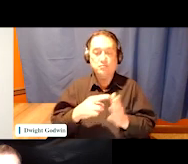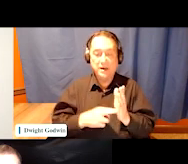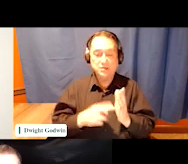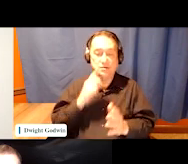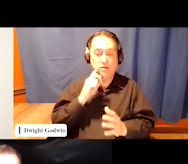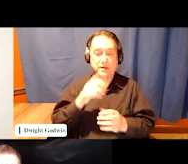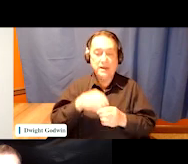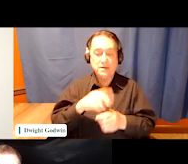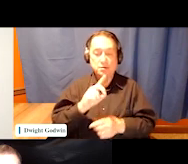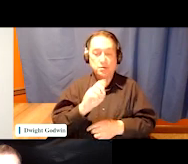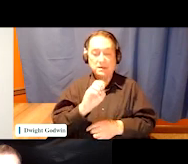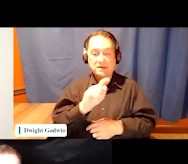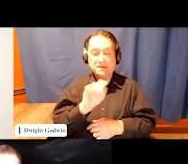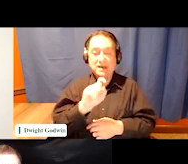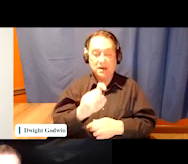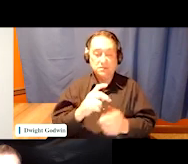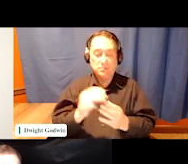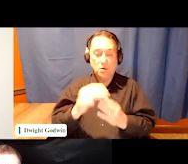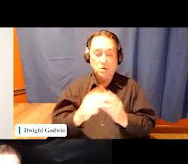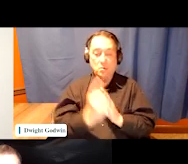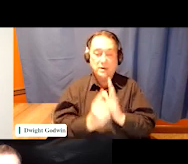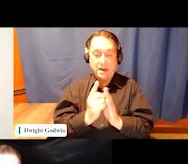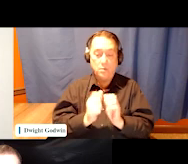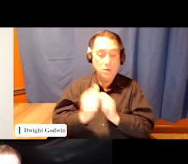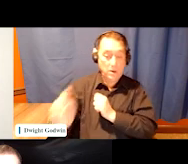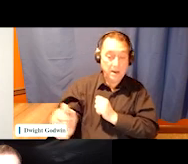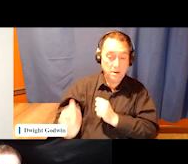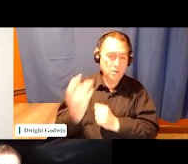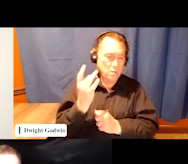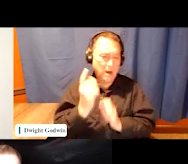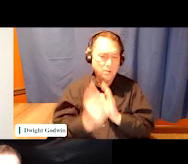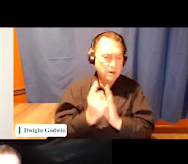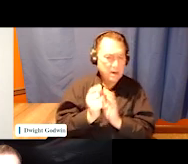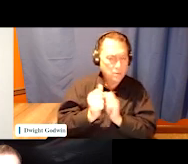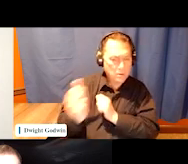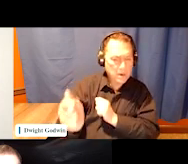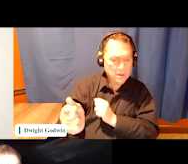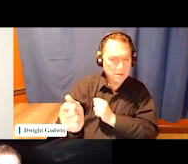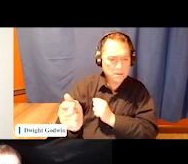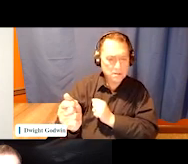And you're probably wondering why an hour away, right? So, what was in his mind was,